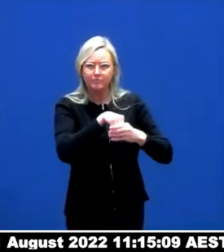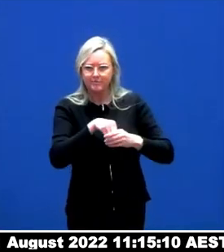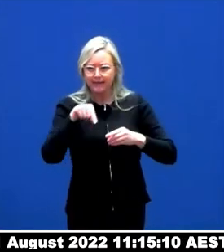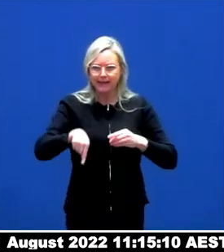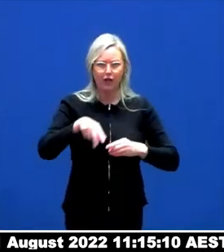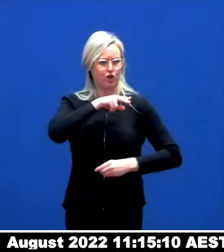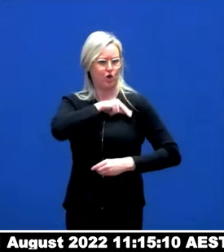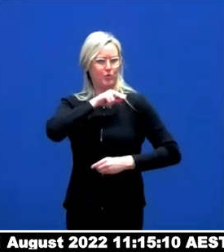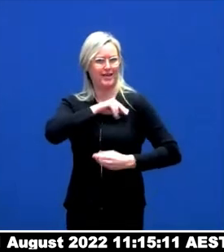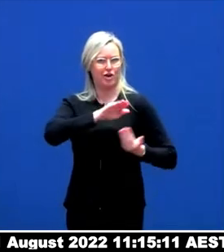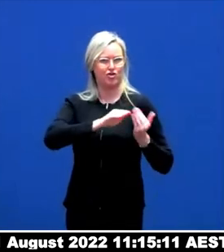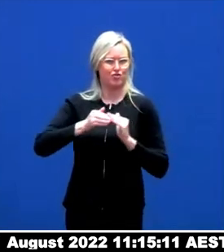What would you like to tell us about your life?